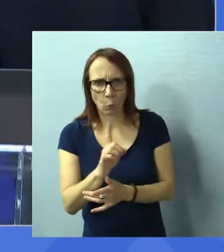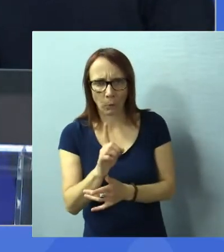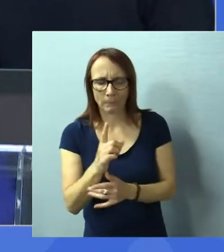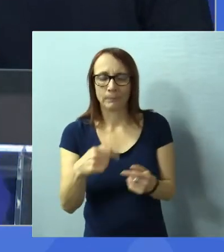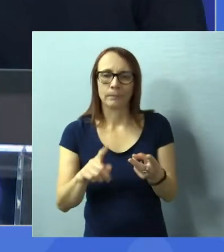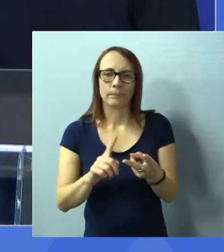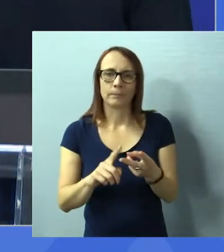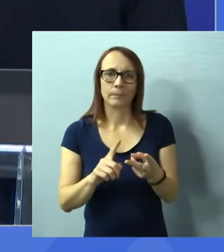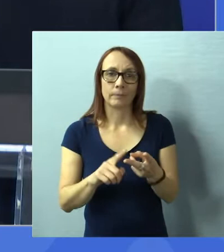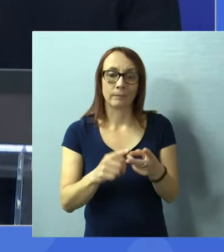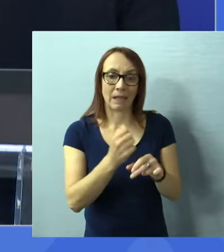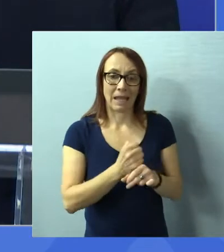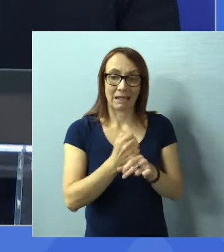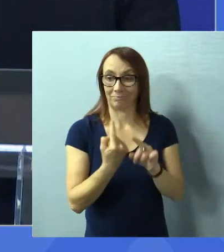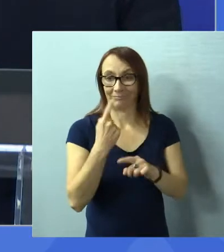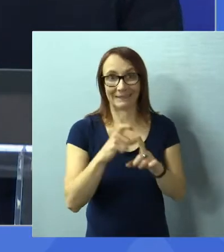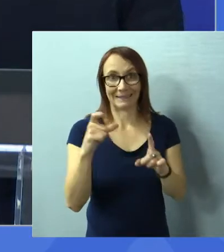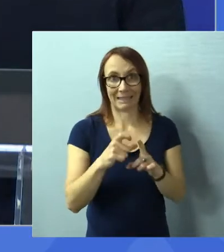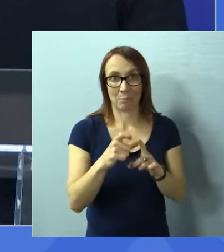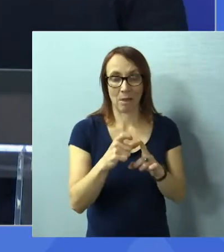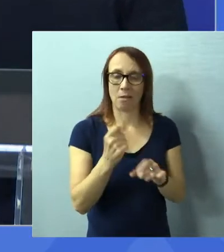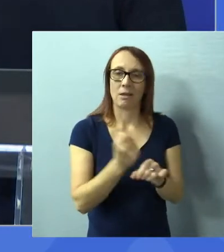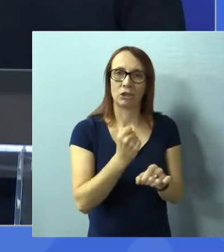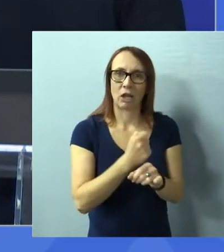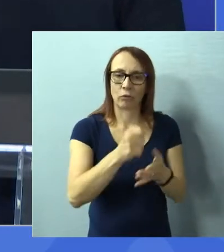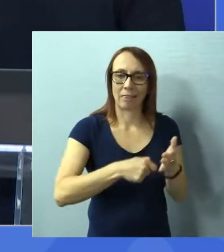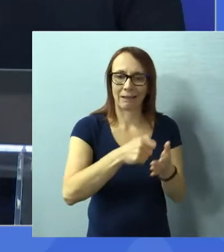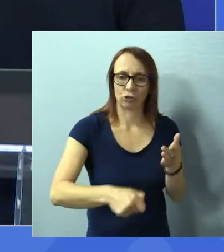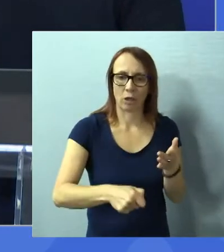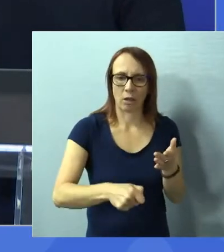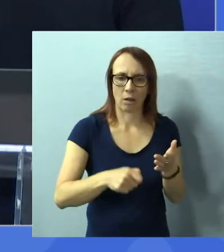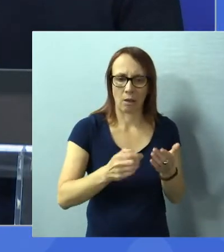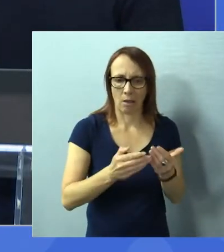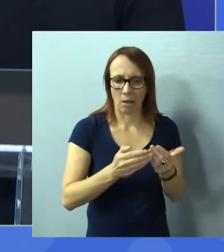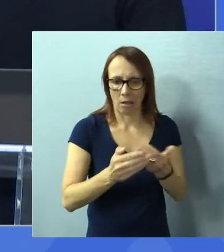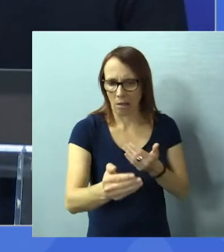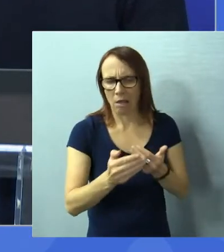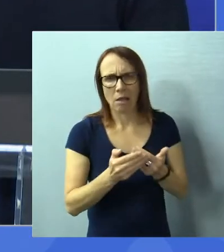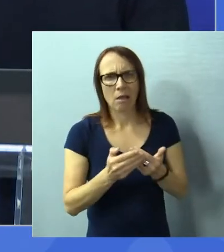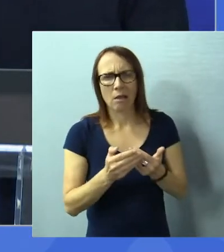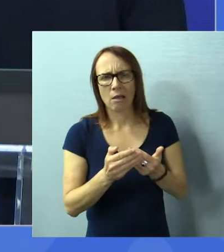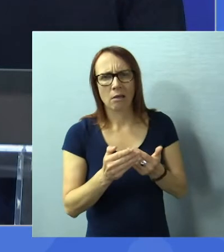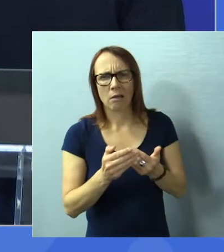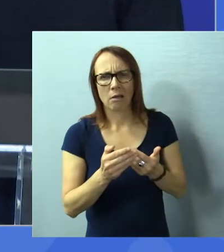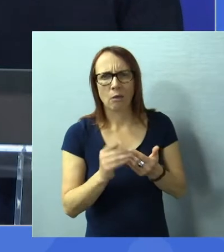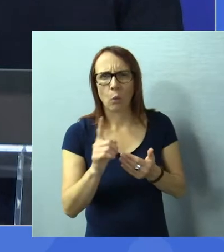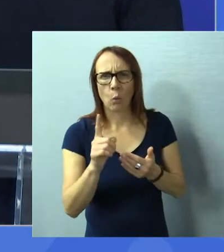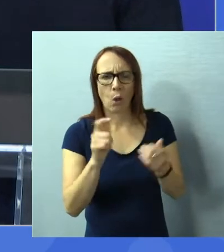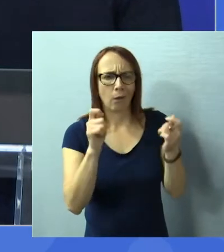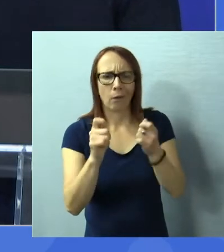general election and the same between 219 to reflect on what the constitutional implications are that arise from that election and the results